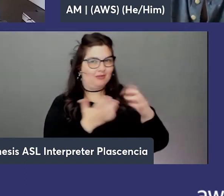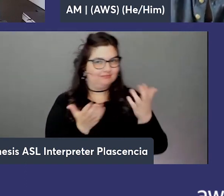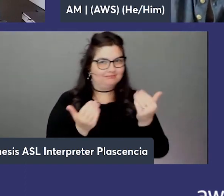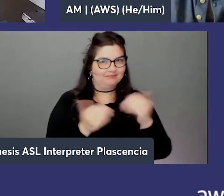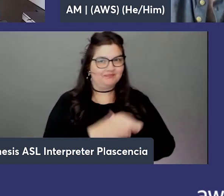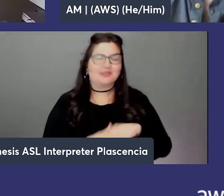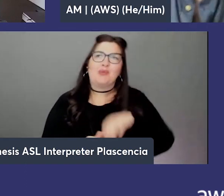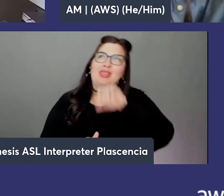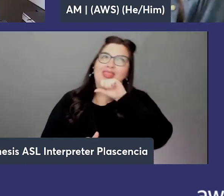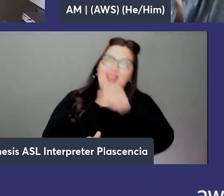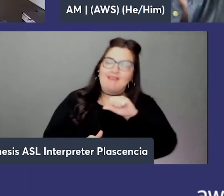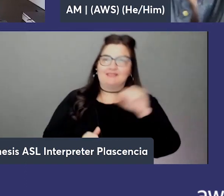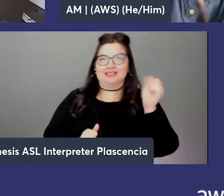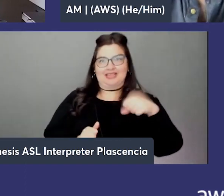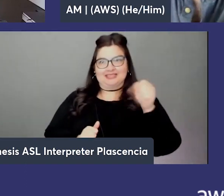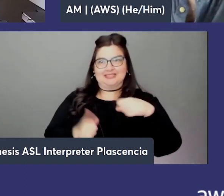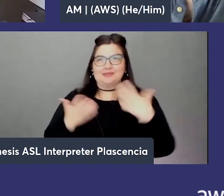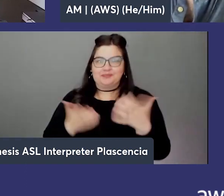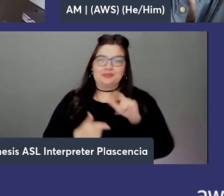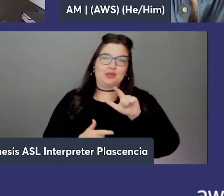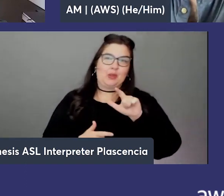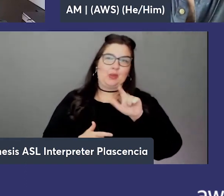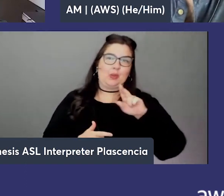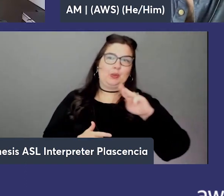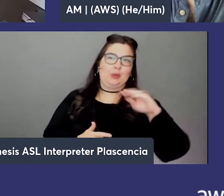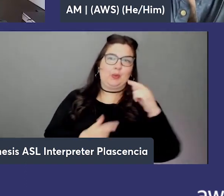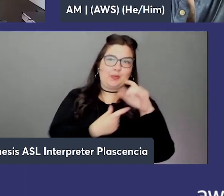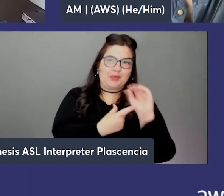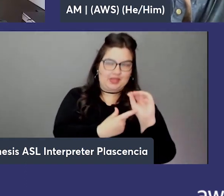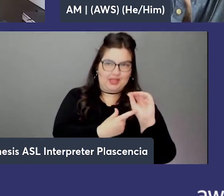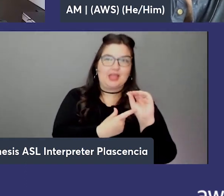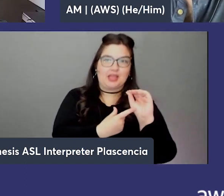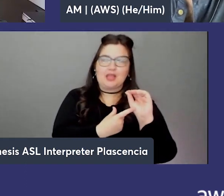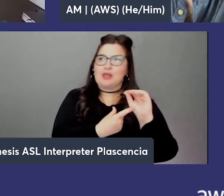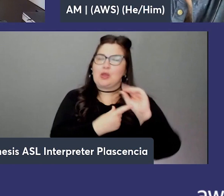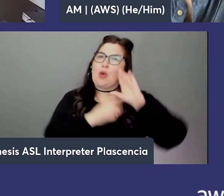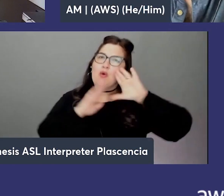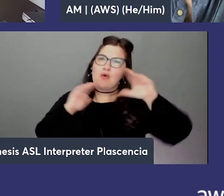So, Lumigo is a all about monitoring, troubleshooting,